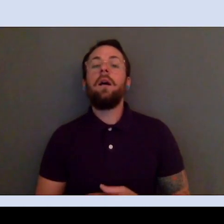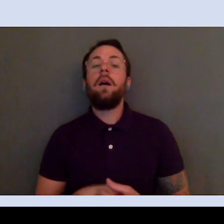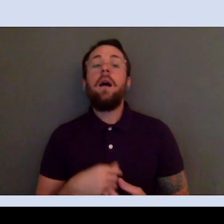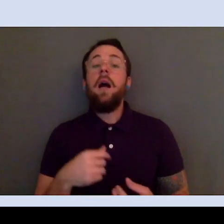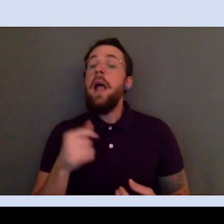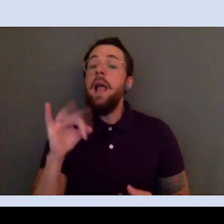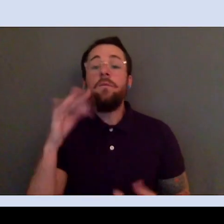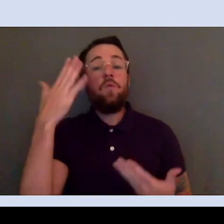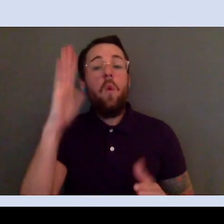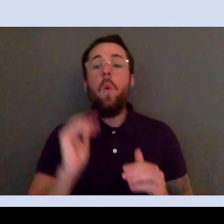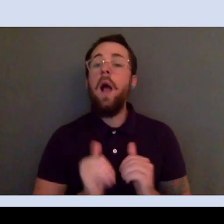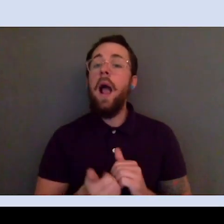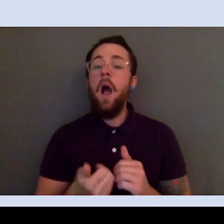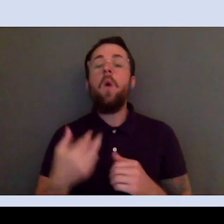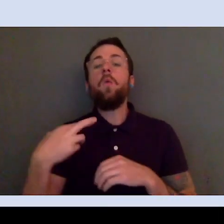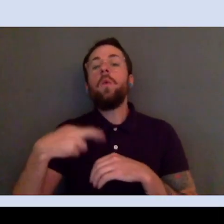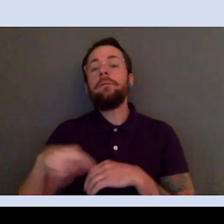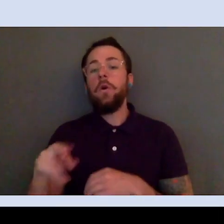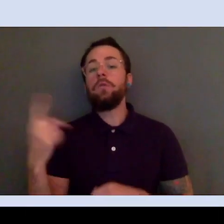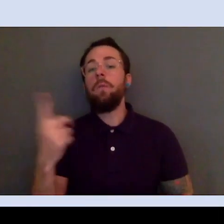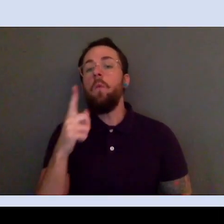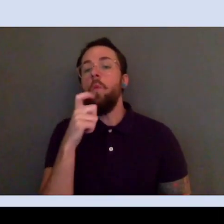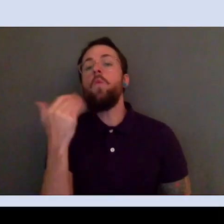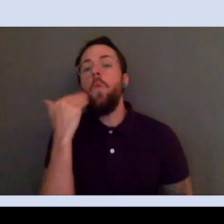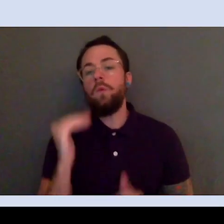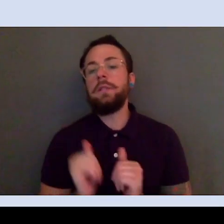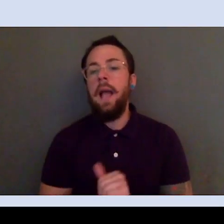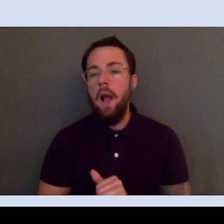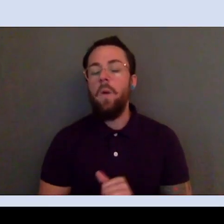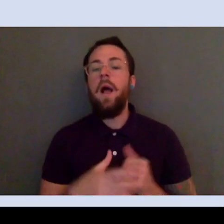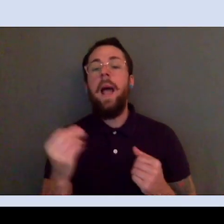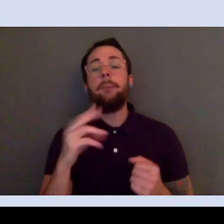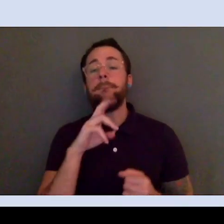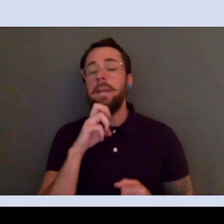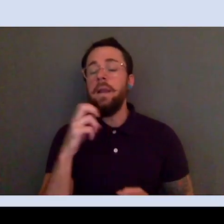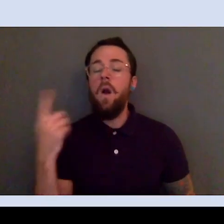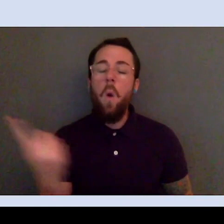So what we do matters! We need to continue to provide these kinds of support.